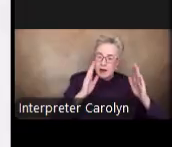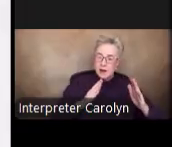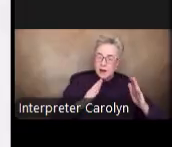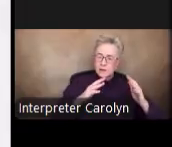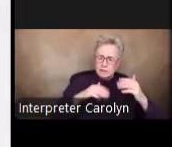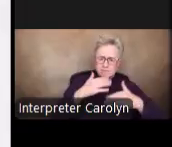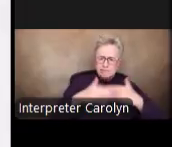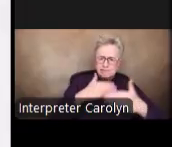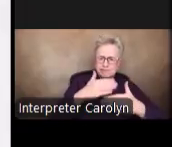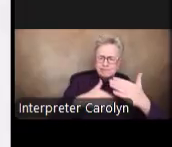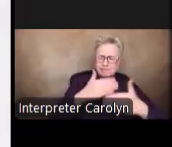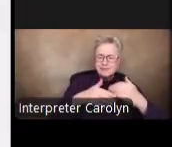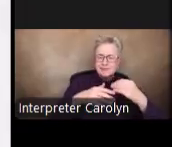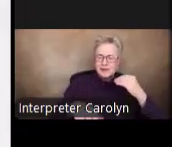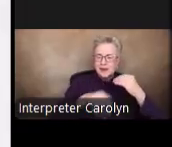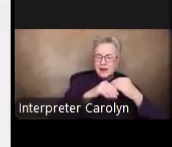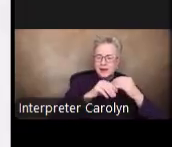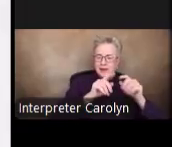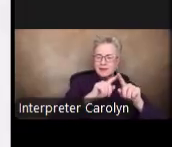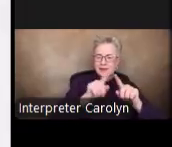rooms or expanding our vocabulary. So